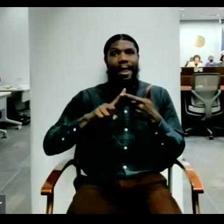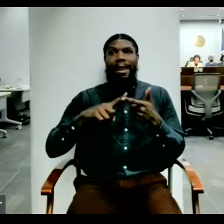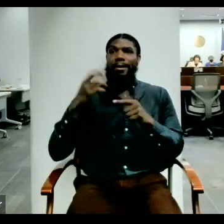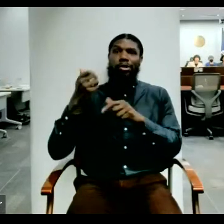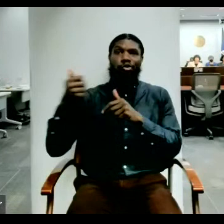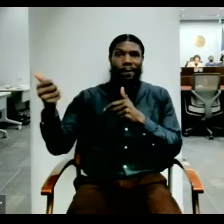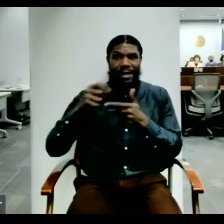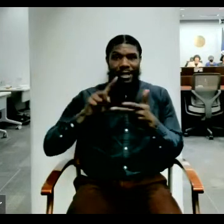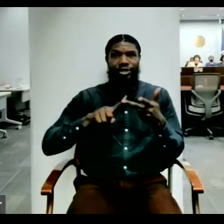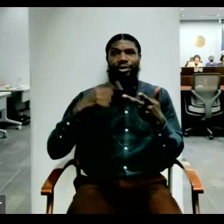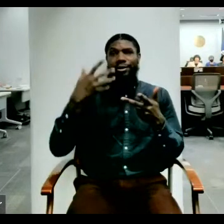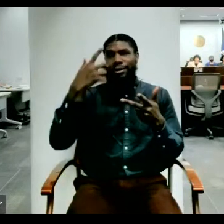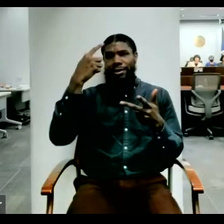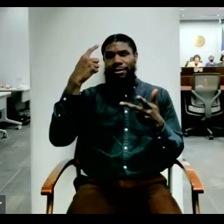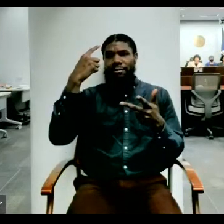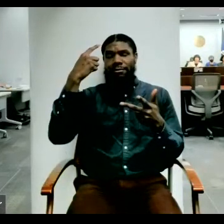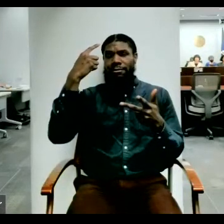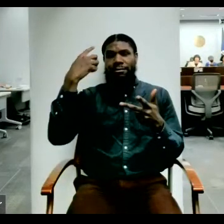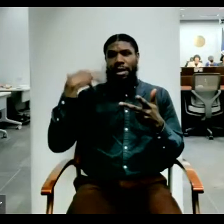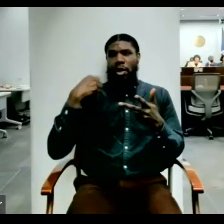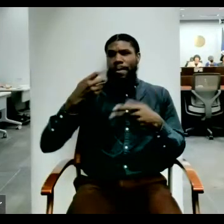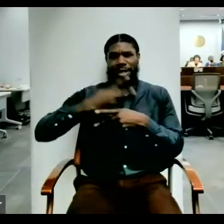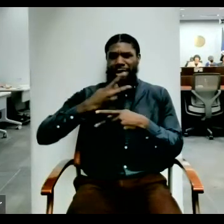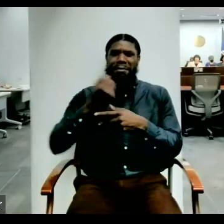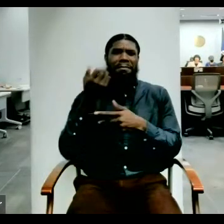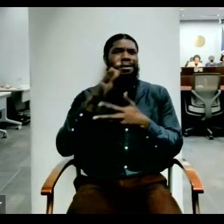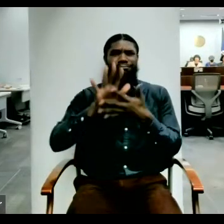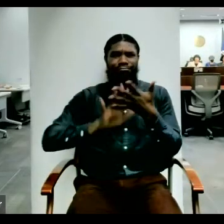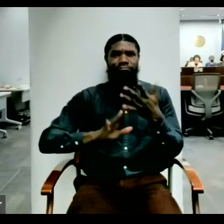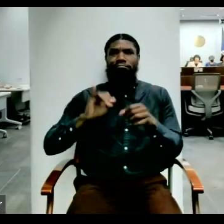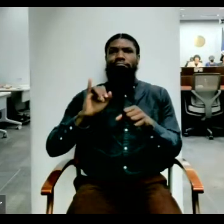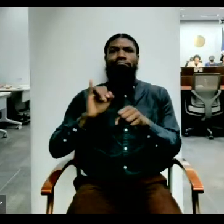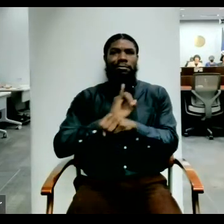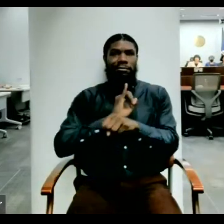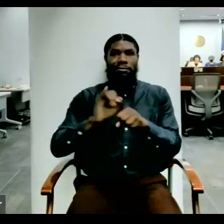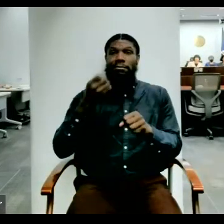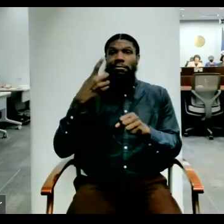so many industries particularly where with contracting out is a common practice.